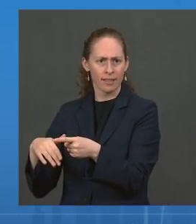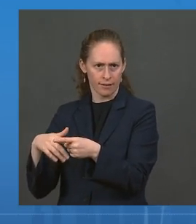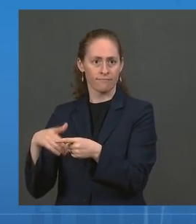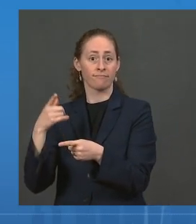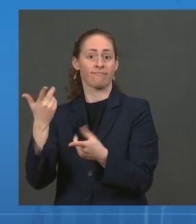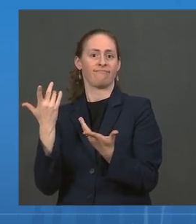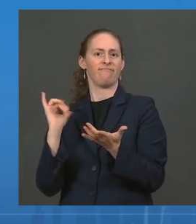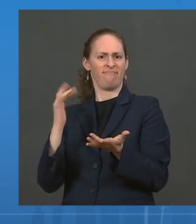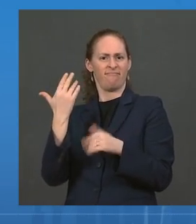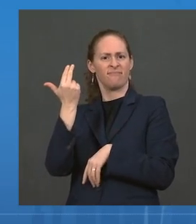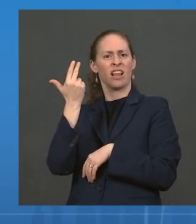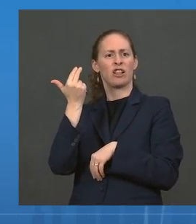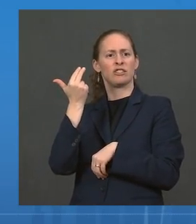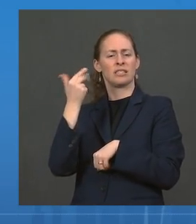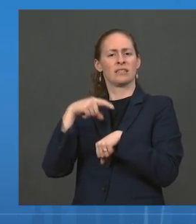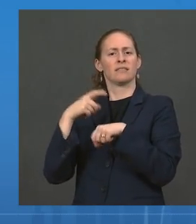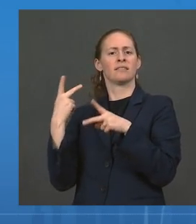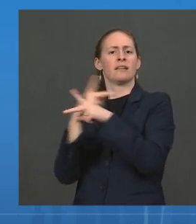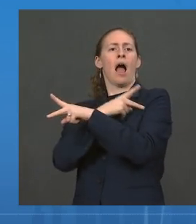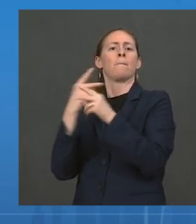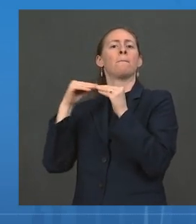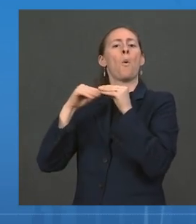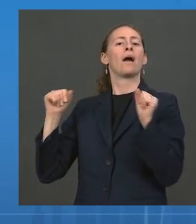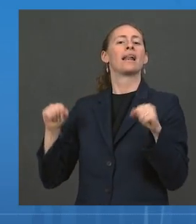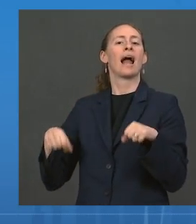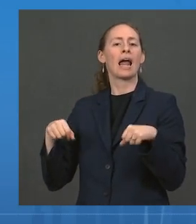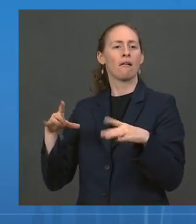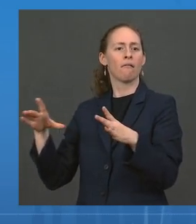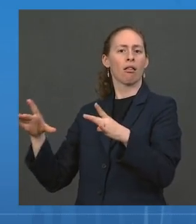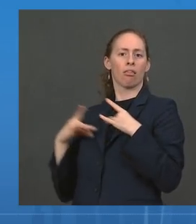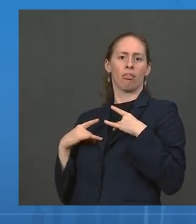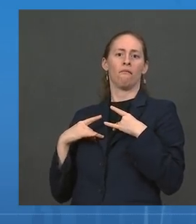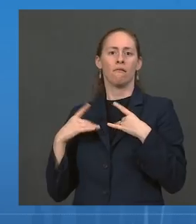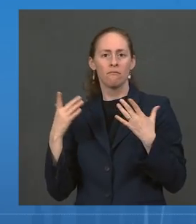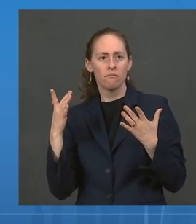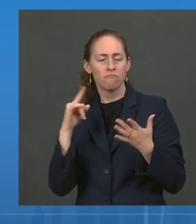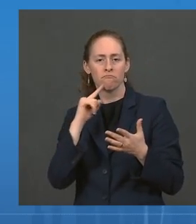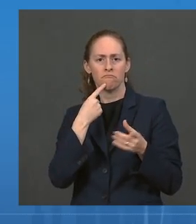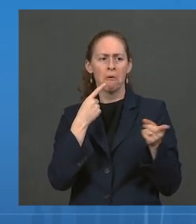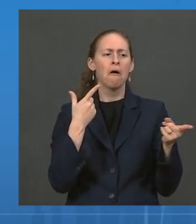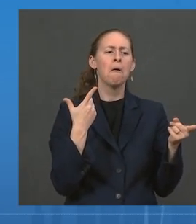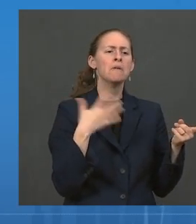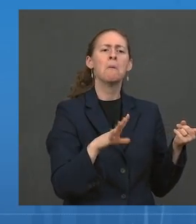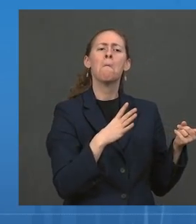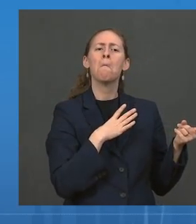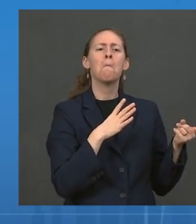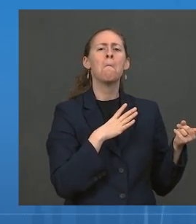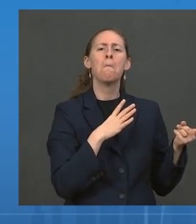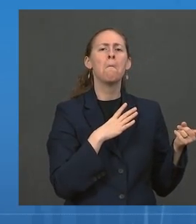infected than fully vaccinated, and unvaccinated people were 20 times more likely to die